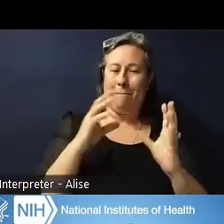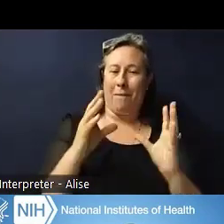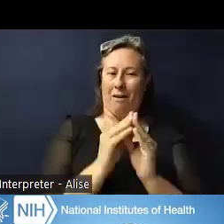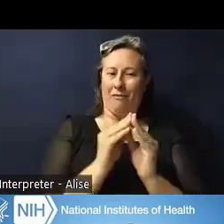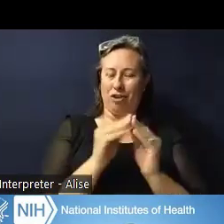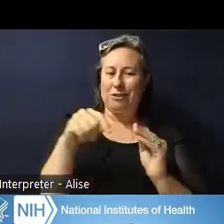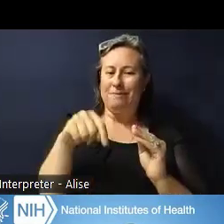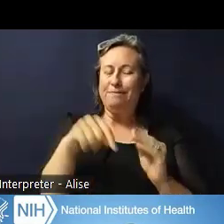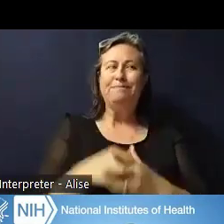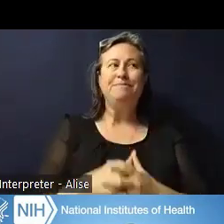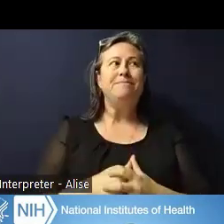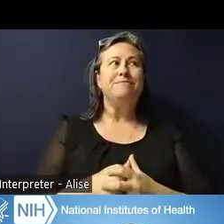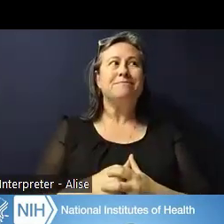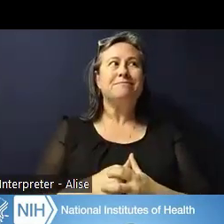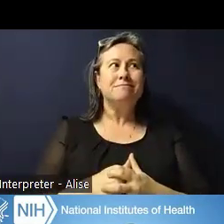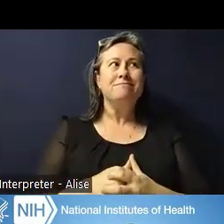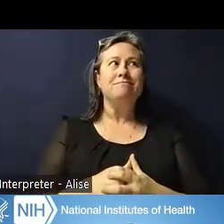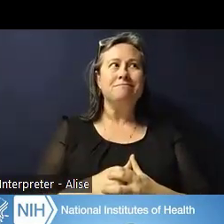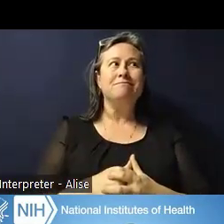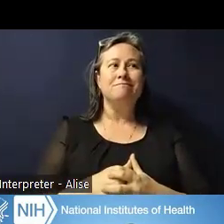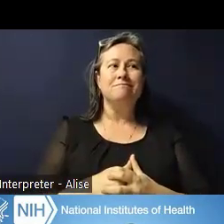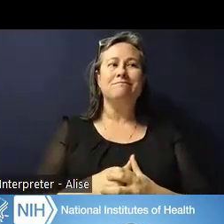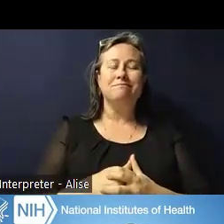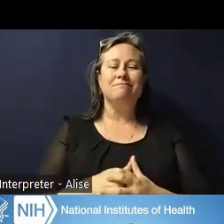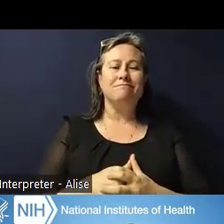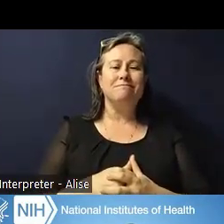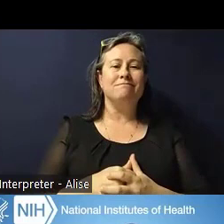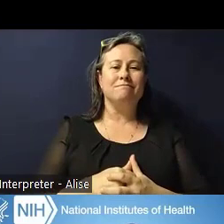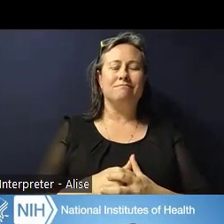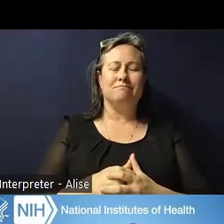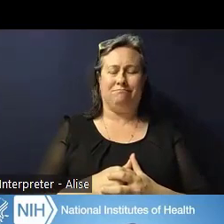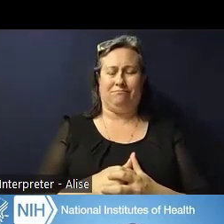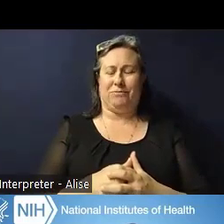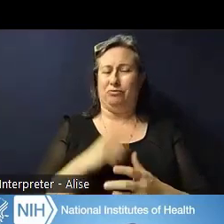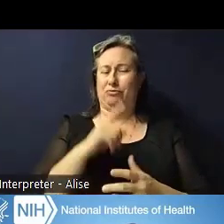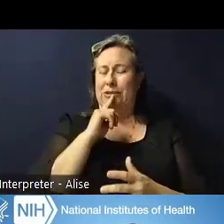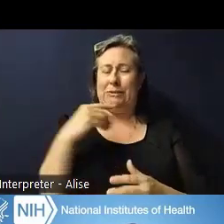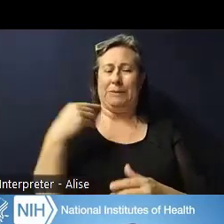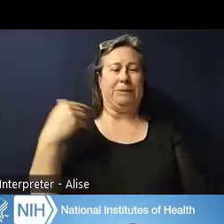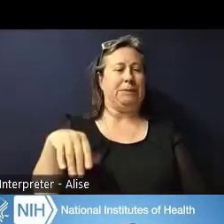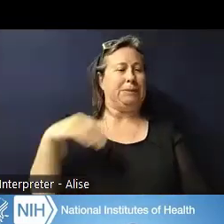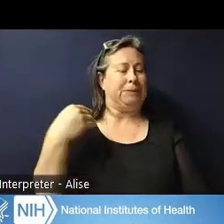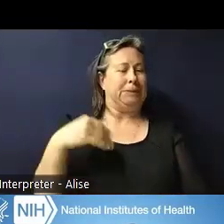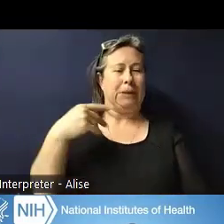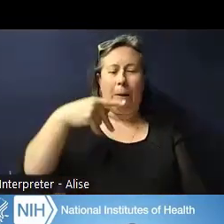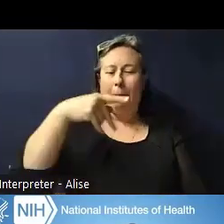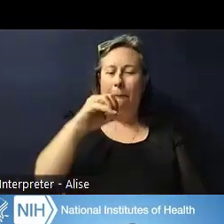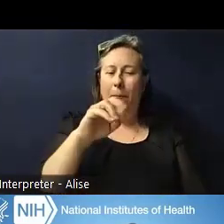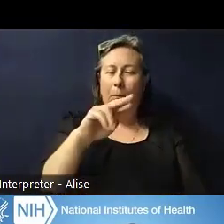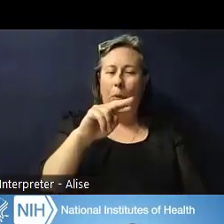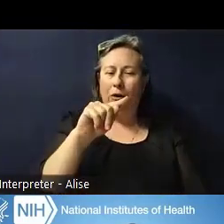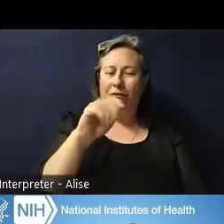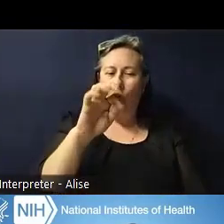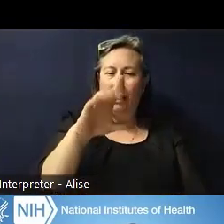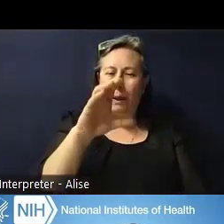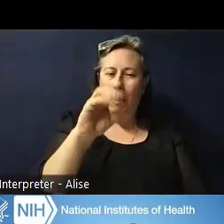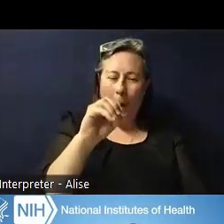It really does speak to the vast portfolio that NIH provides,